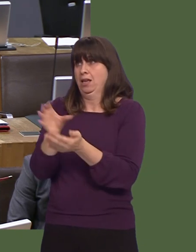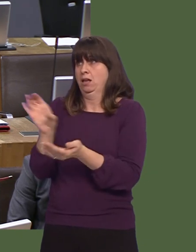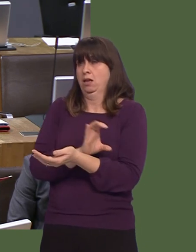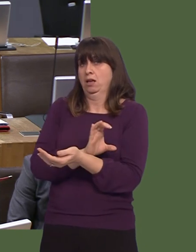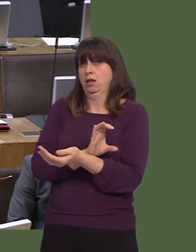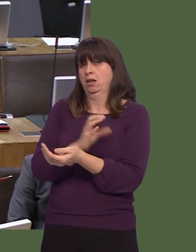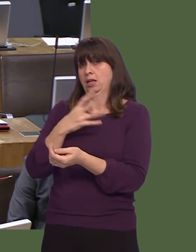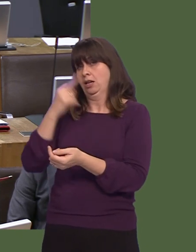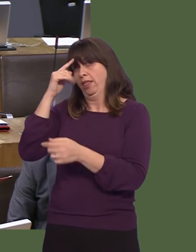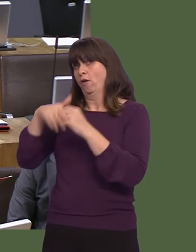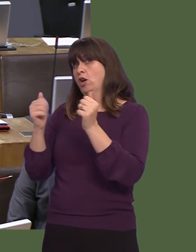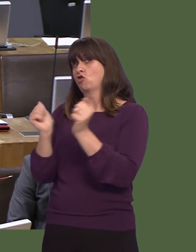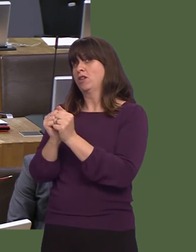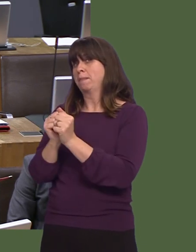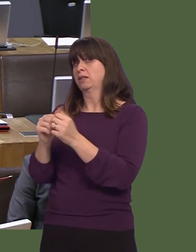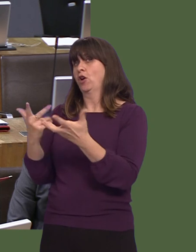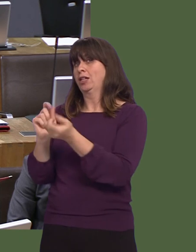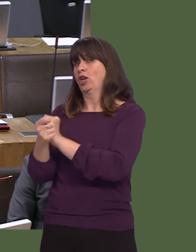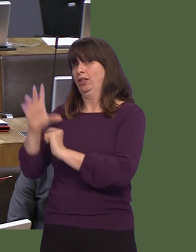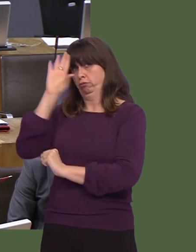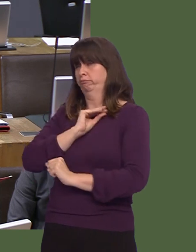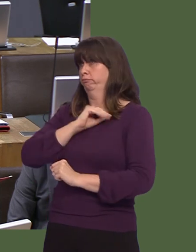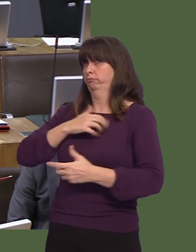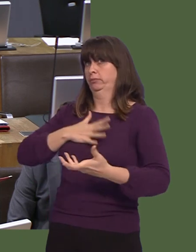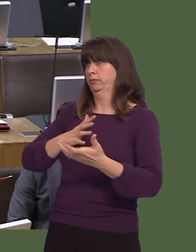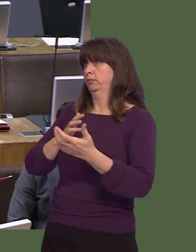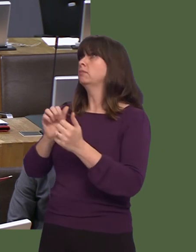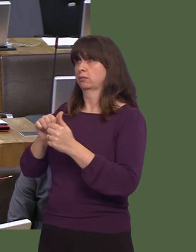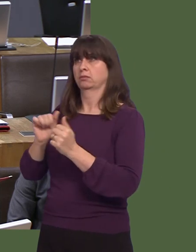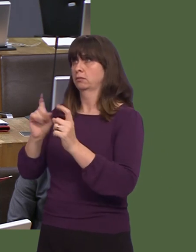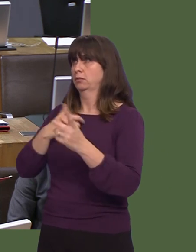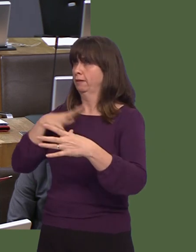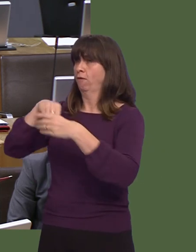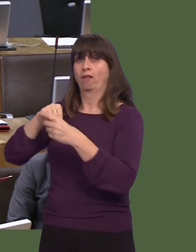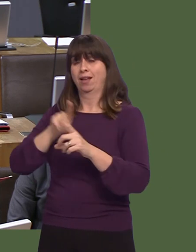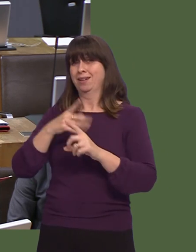awr, a bod y taliadau hynny yn cael eu talu i Lywodraeth Cymru yn yr un ffordd ‚ nawr.